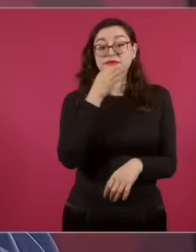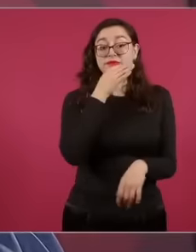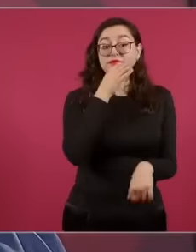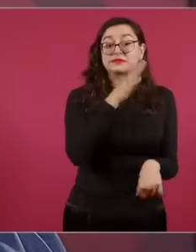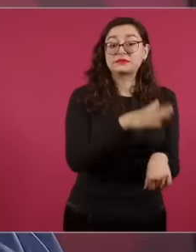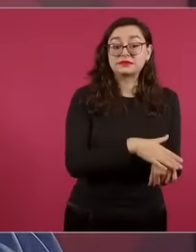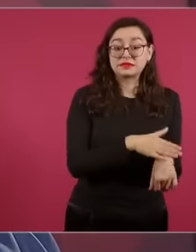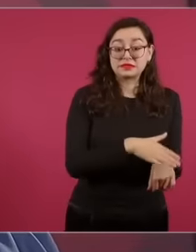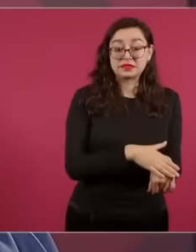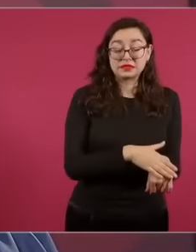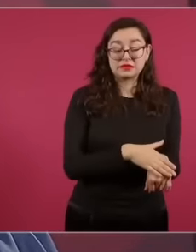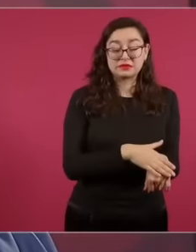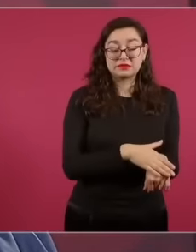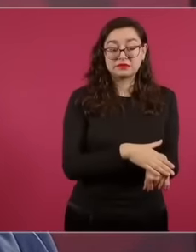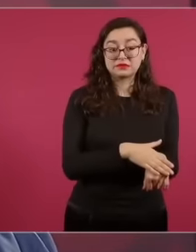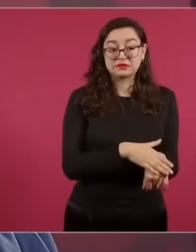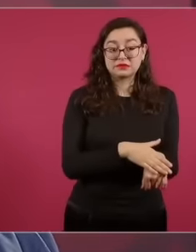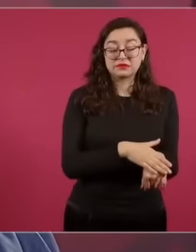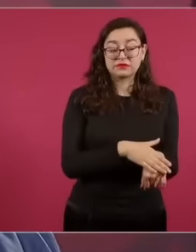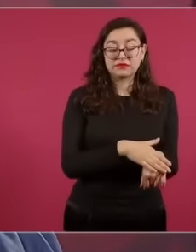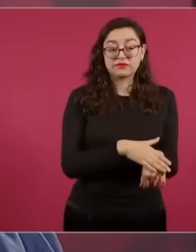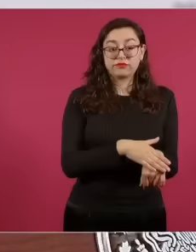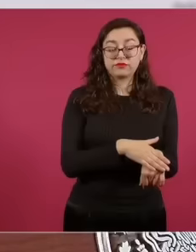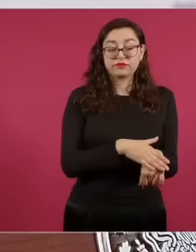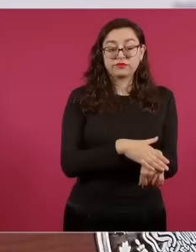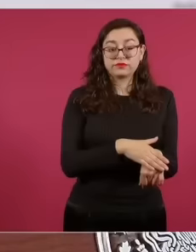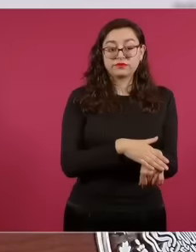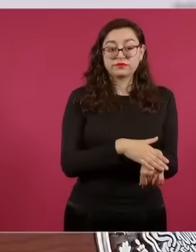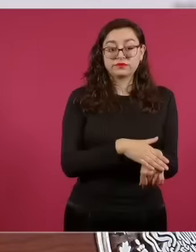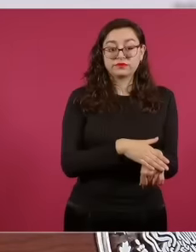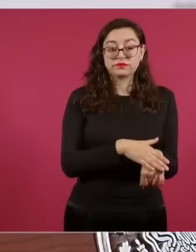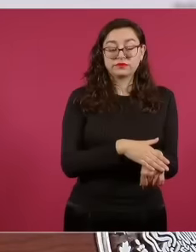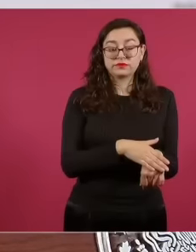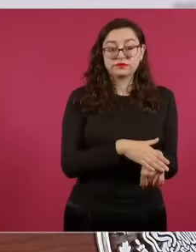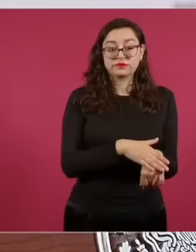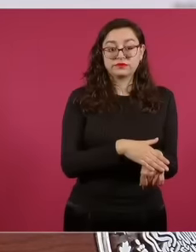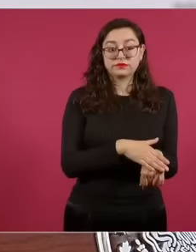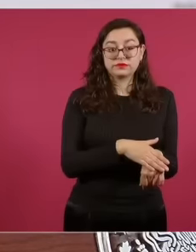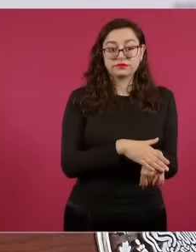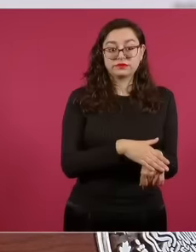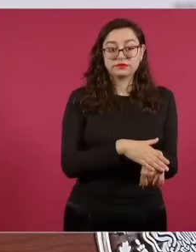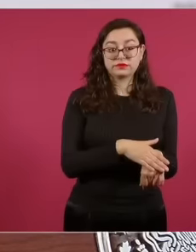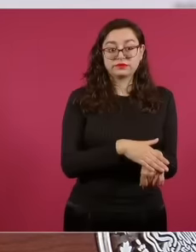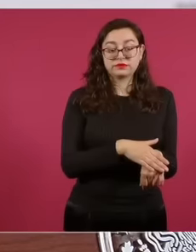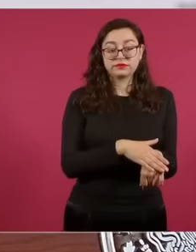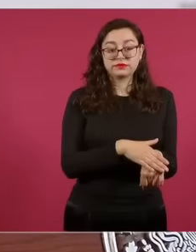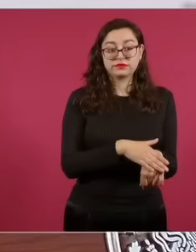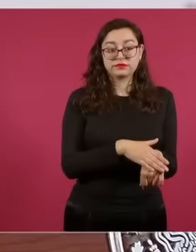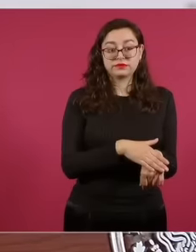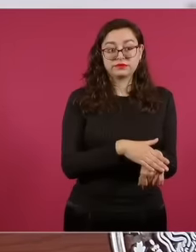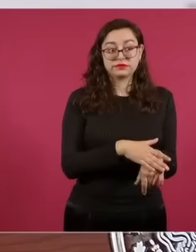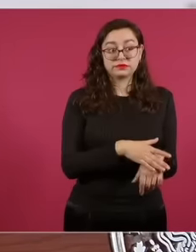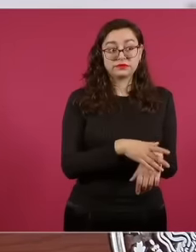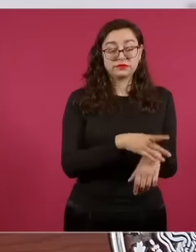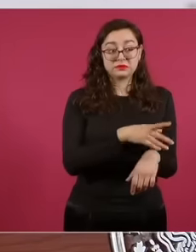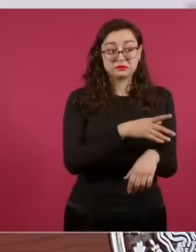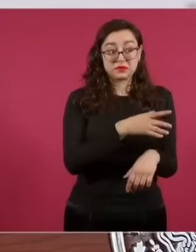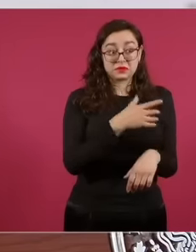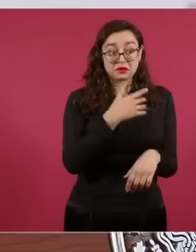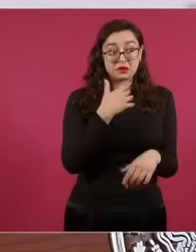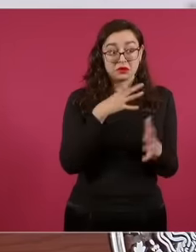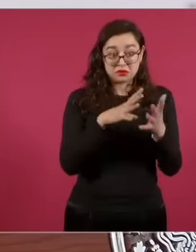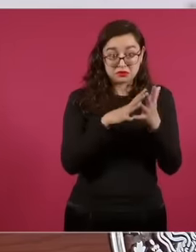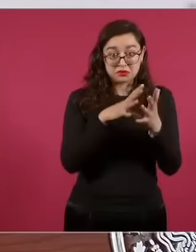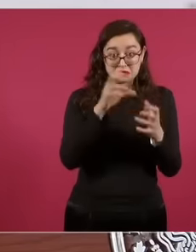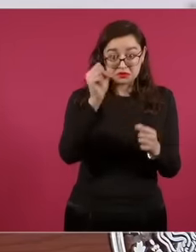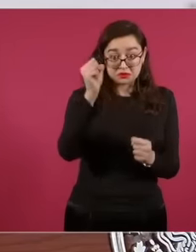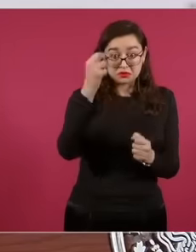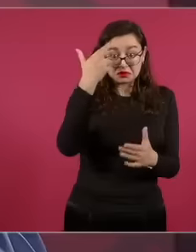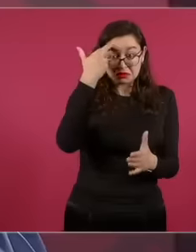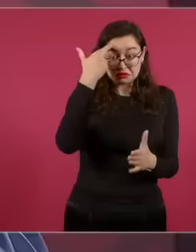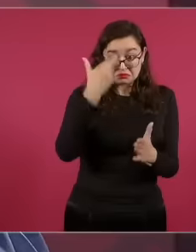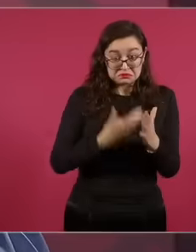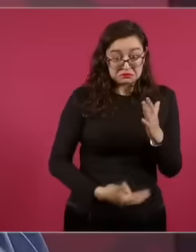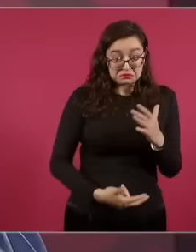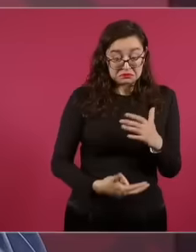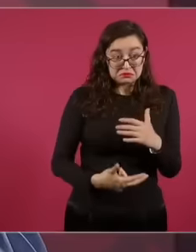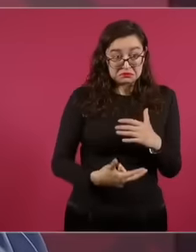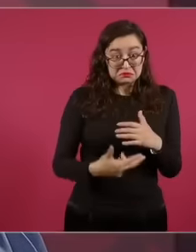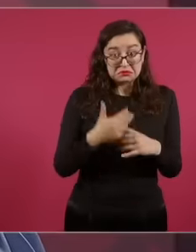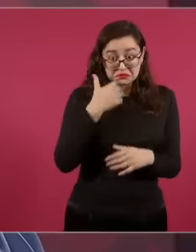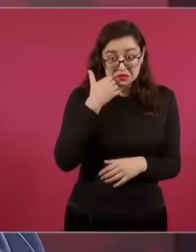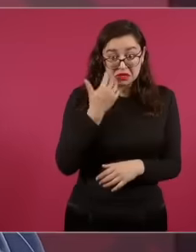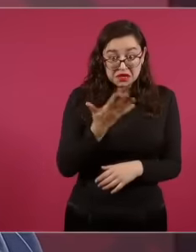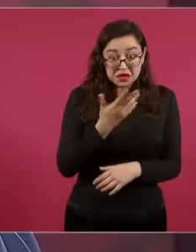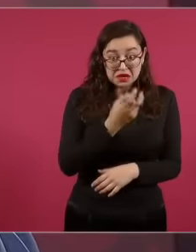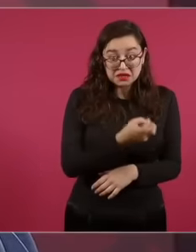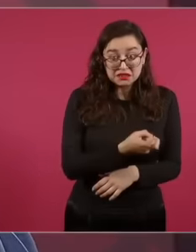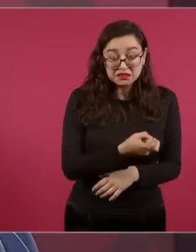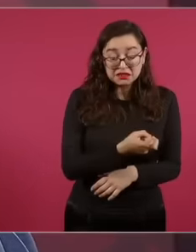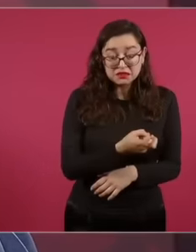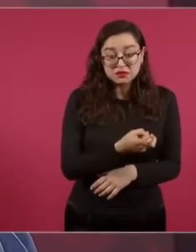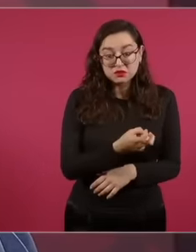express themselves if they want the Constitution to be violated, not to hide behind